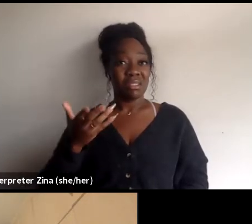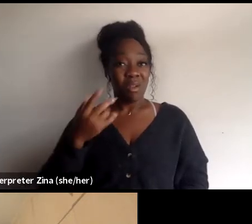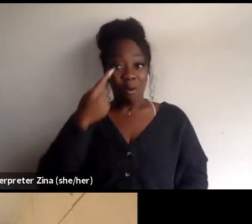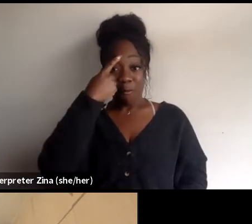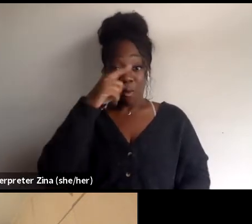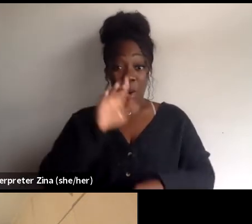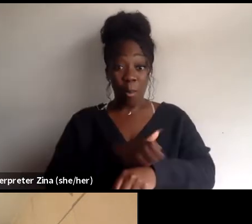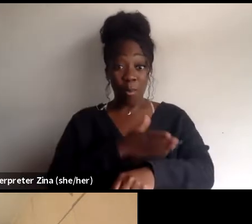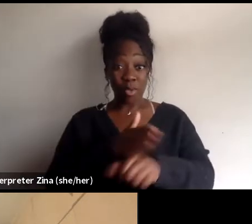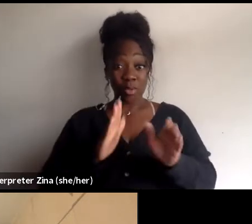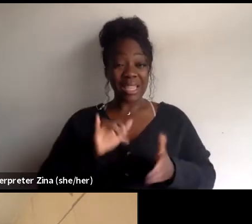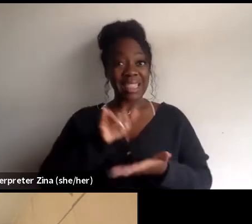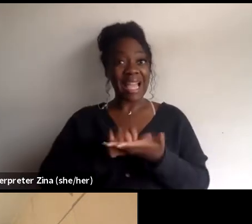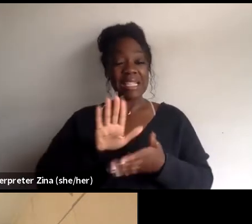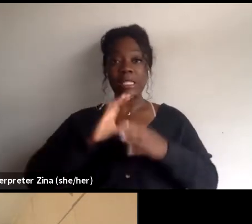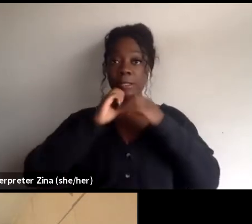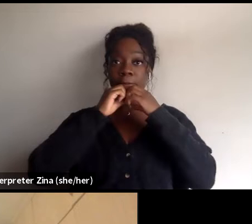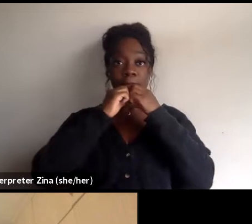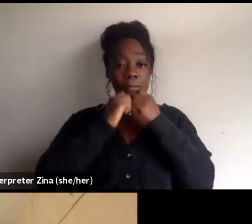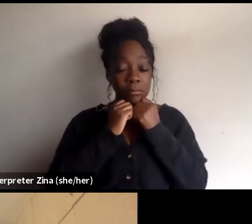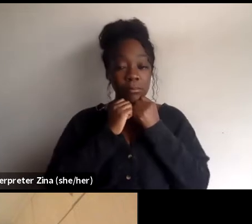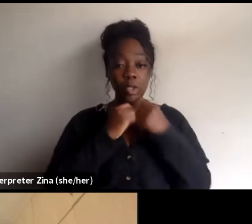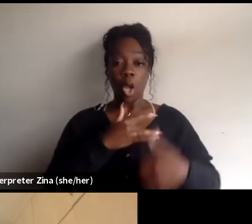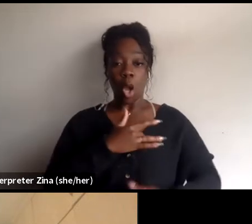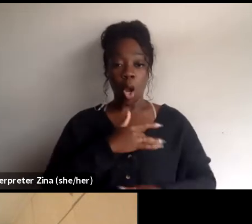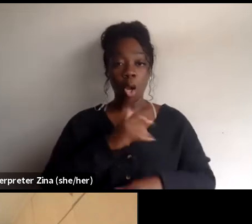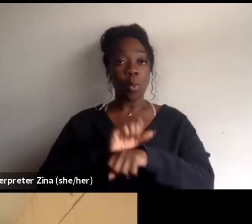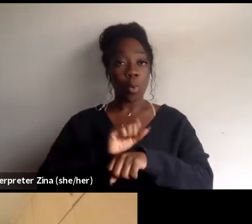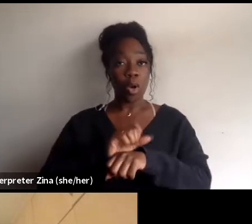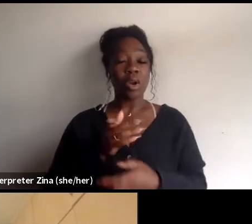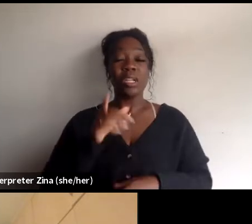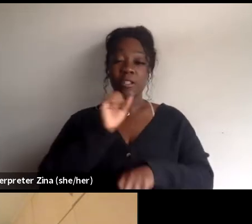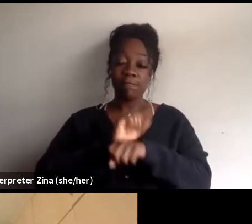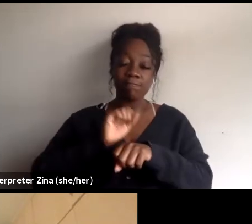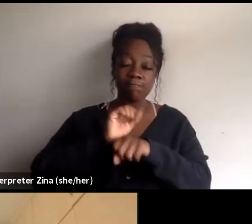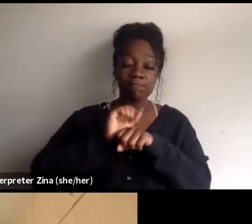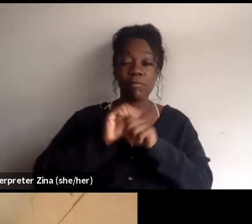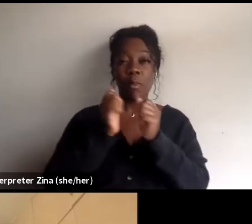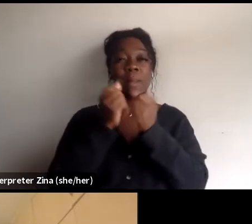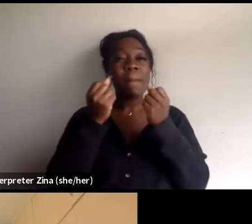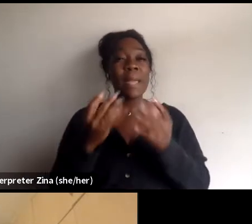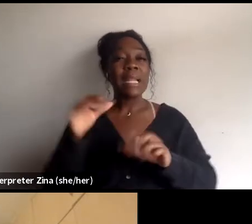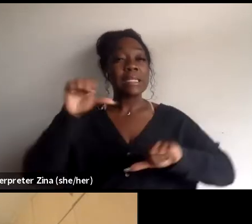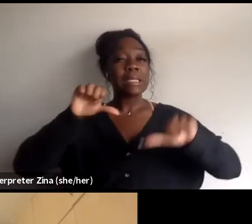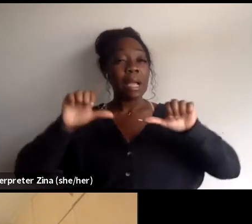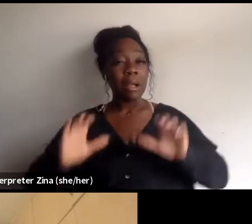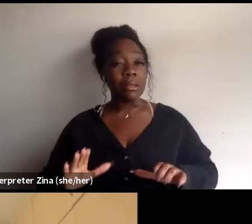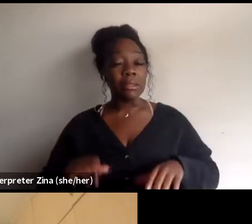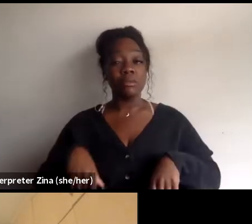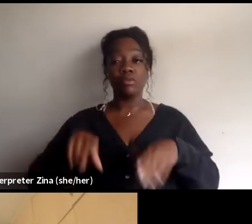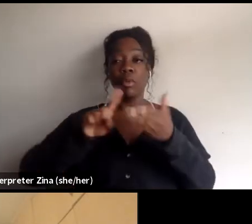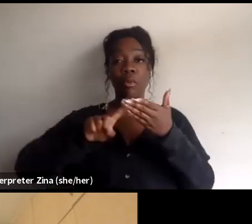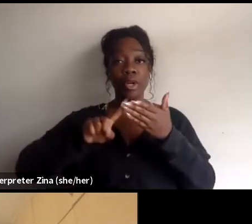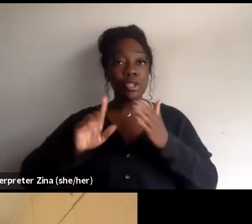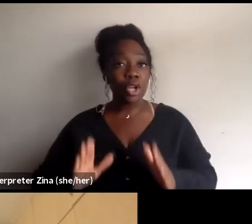He worked quite closely with some scientists and researchers who said, look, who decides or what playing is,